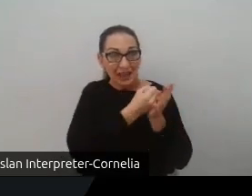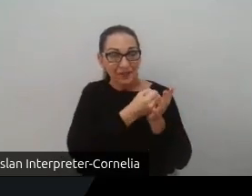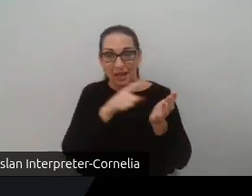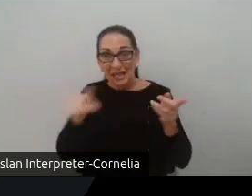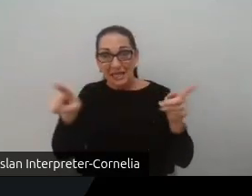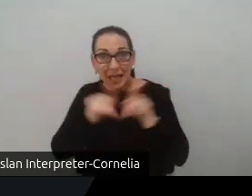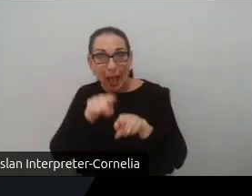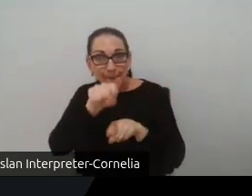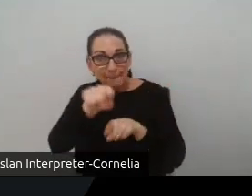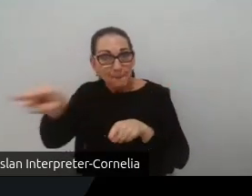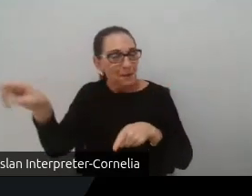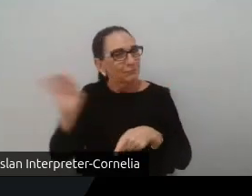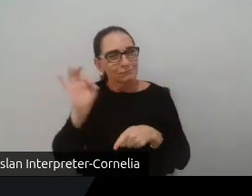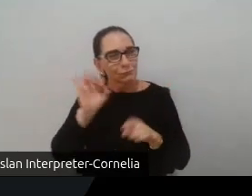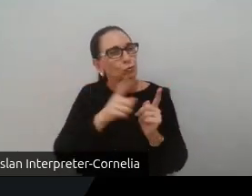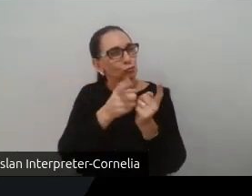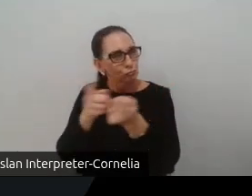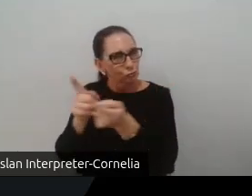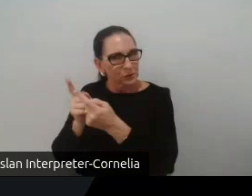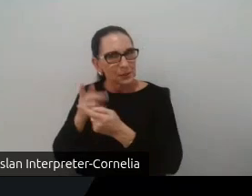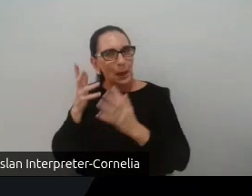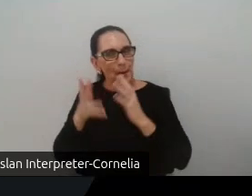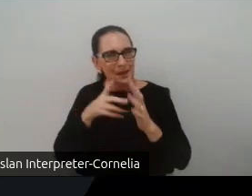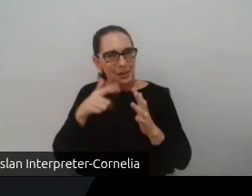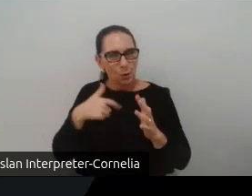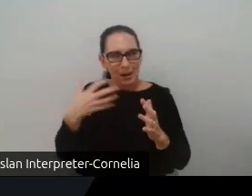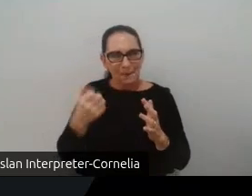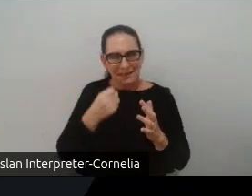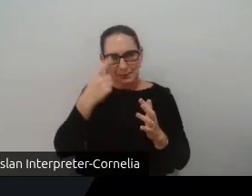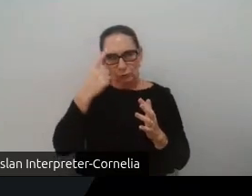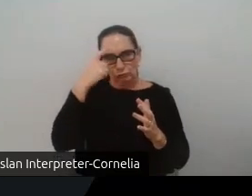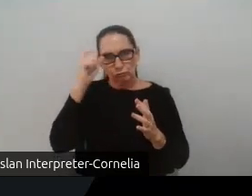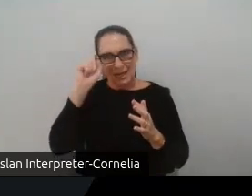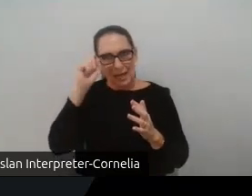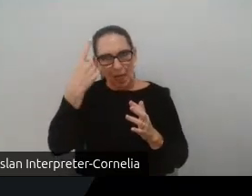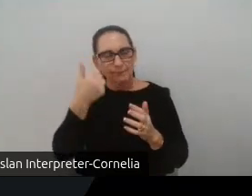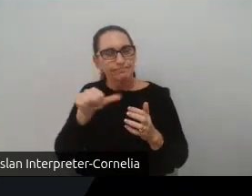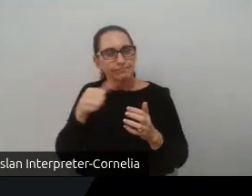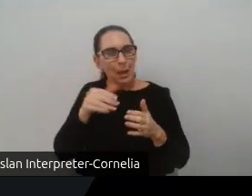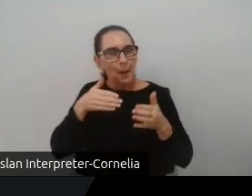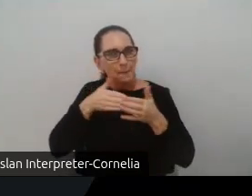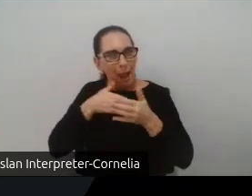clients consider the barriers that they can face when it comes to seeking help or making changes.